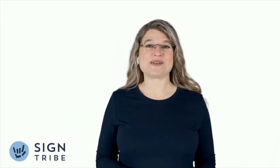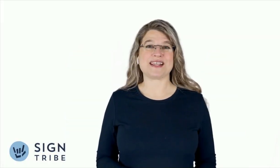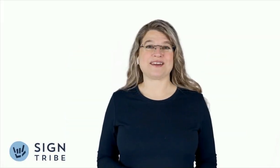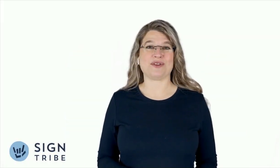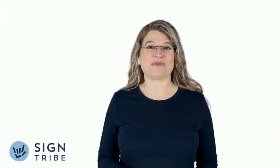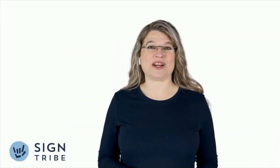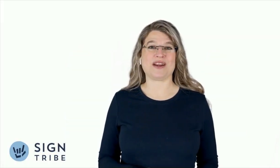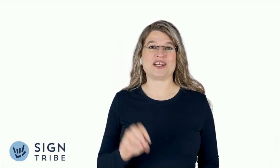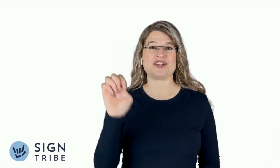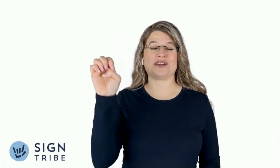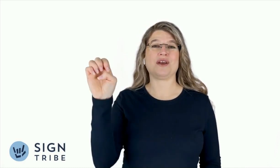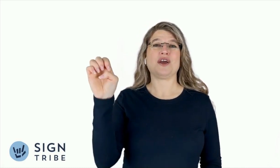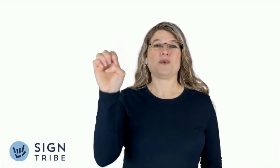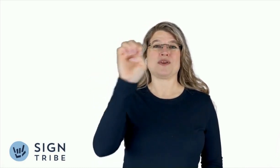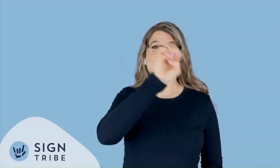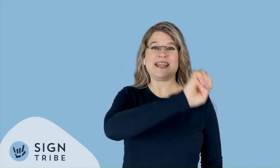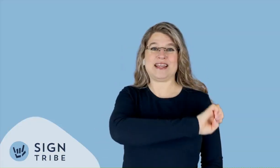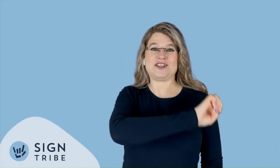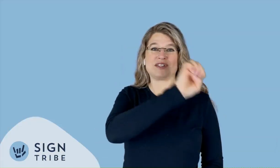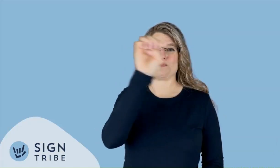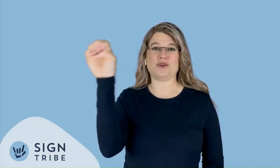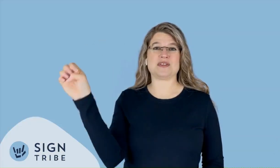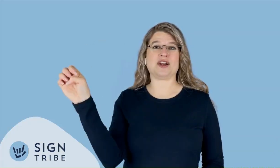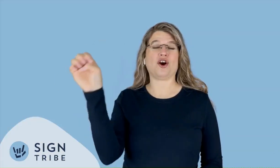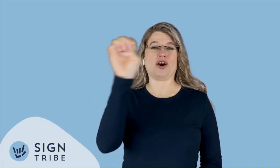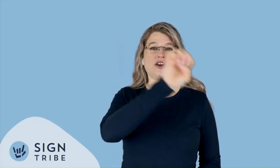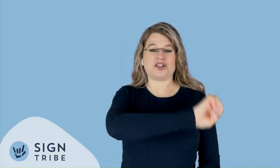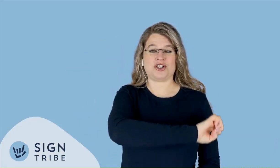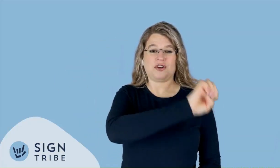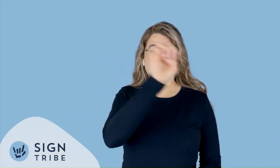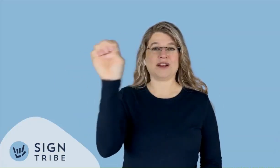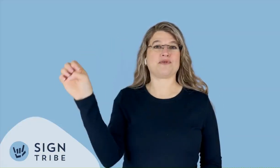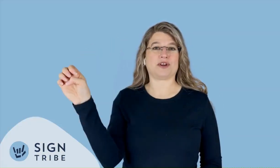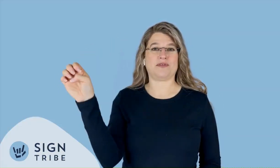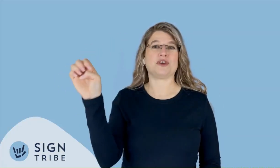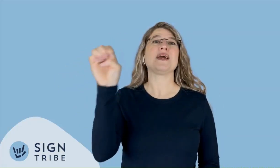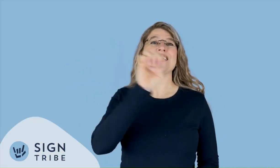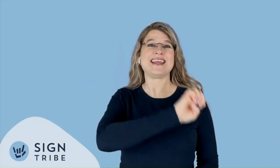see another variation where the E just moves in an arch right in front of you.